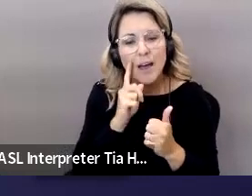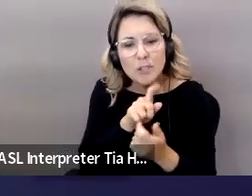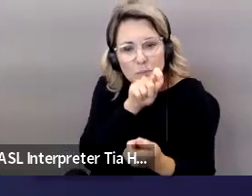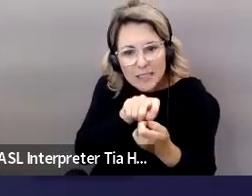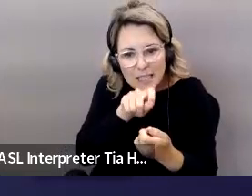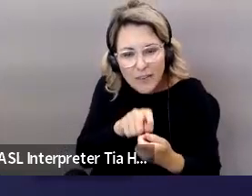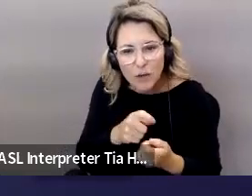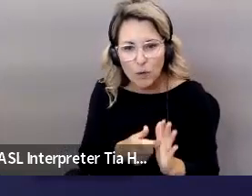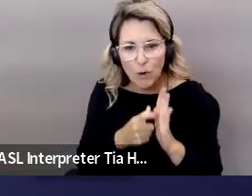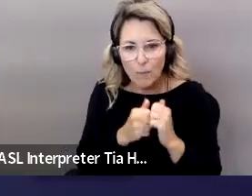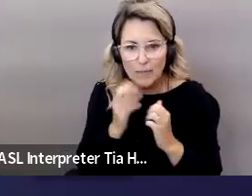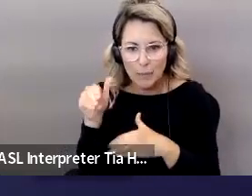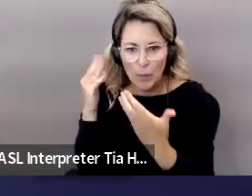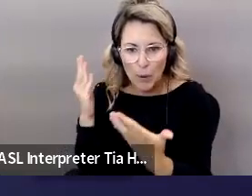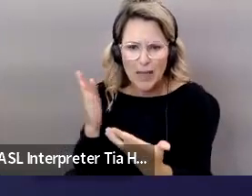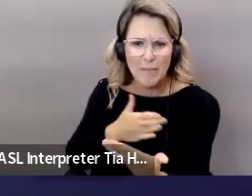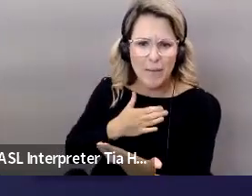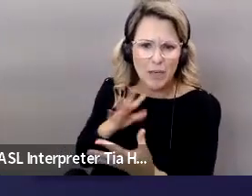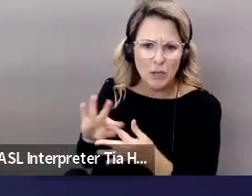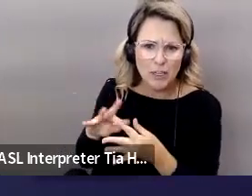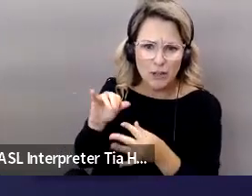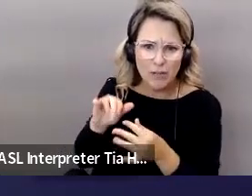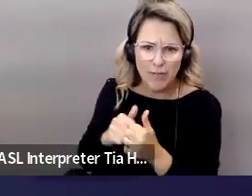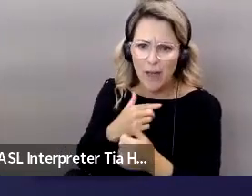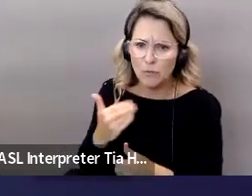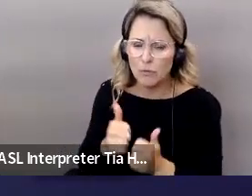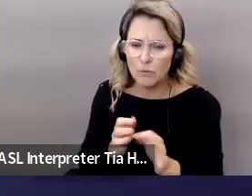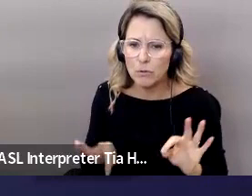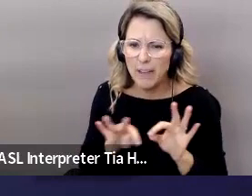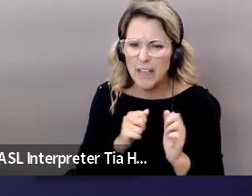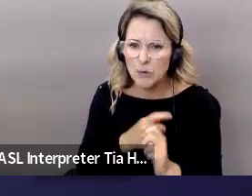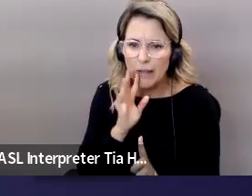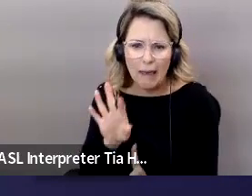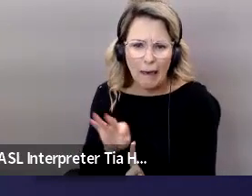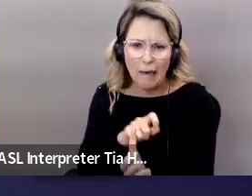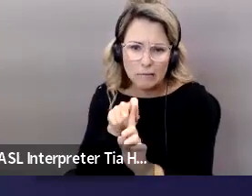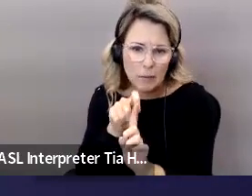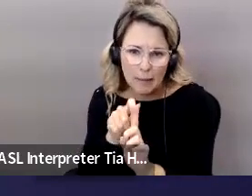Mykal, I'm glad you mentioned that, in particular. And this is really a nuance thing but it goes back